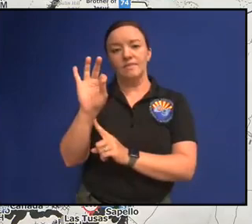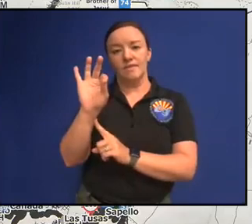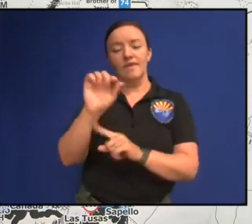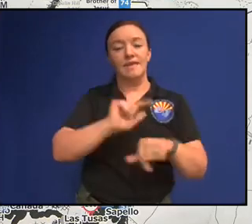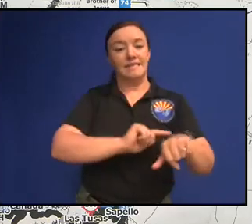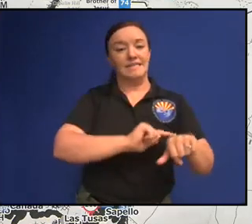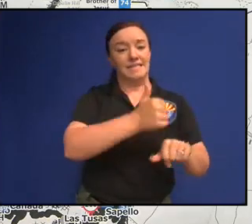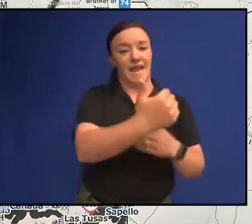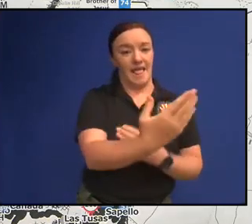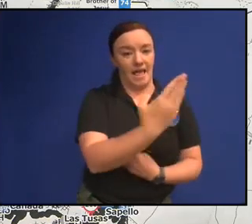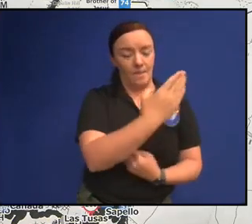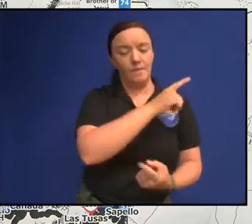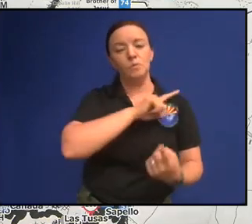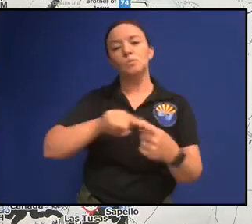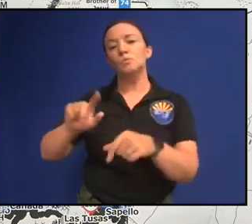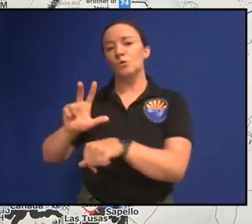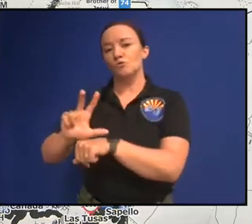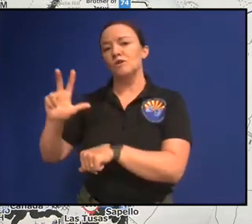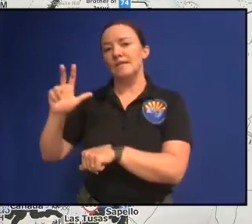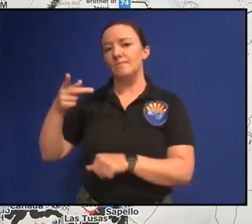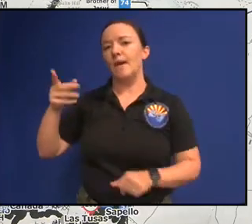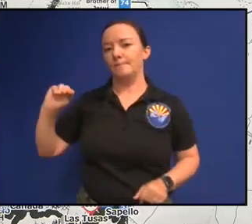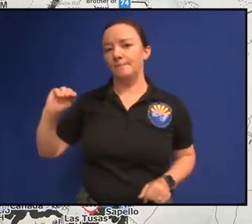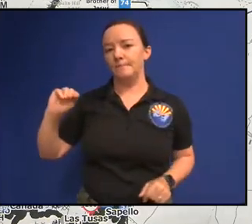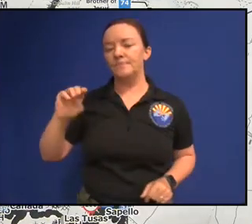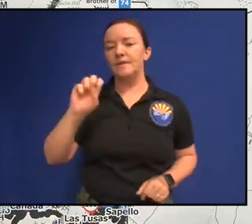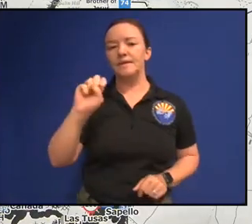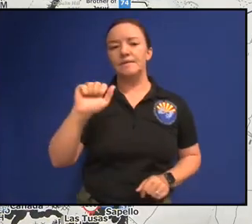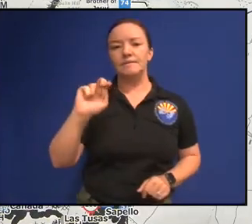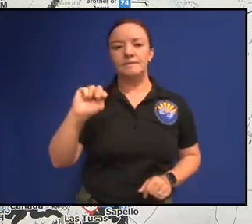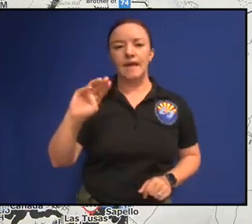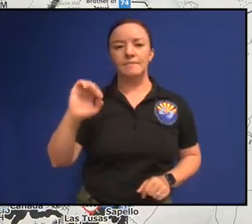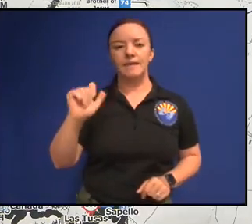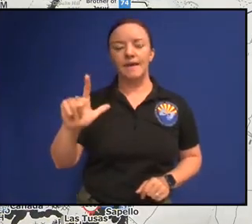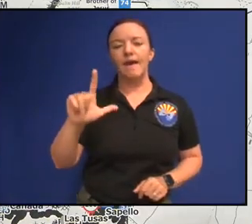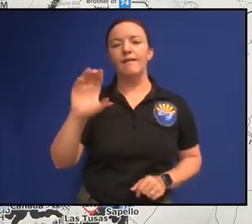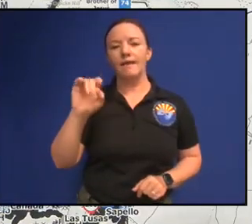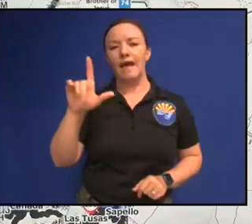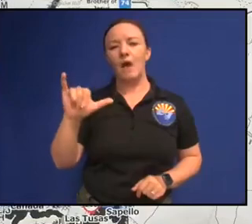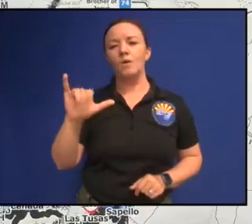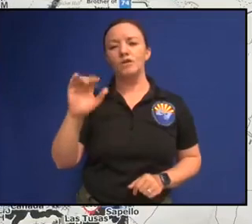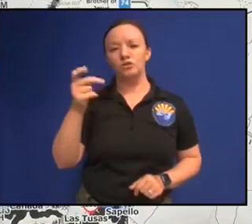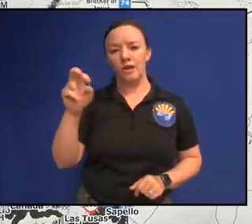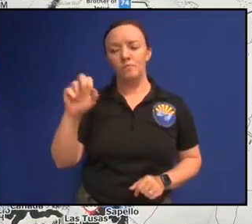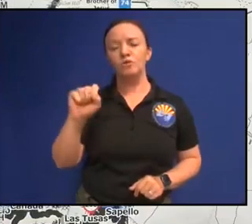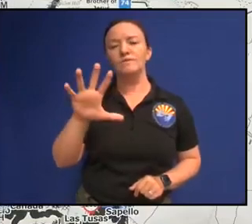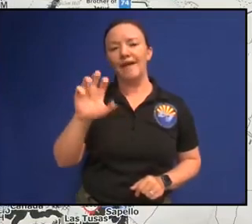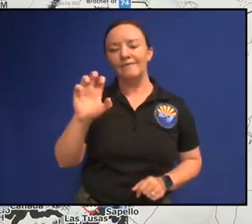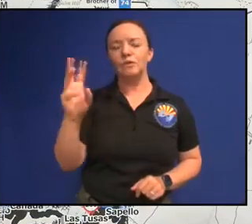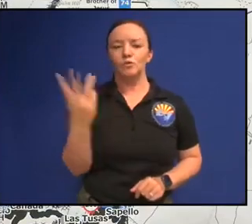AND THAT'S AT THE SAN MIGUEL COUNTY CHAMBERS AT 500 WEST NATIONAL AVENUE HERE IN LAS VEGAS.